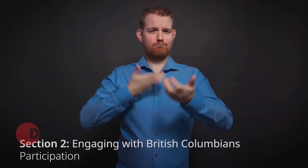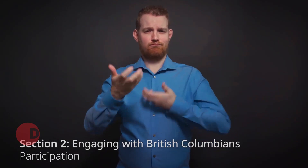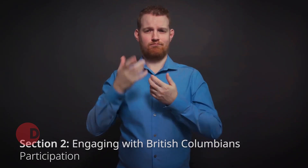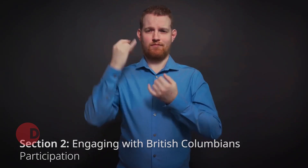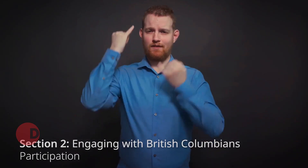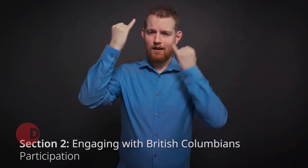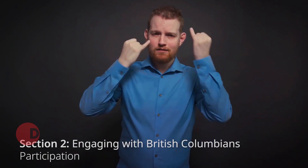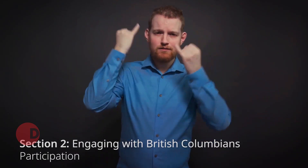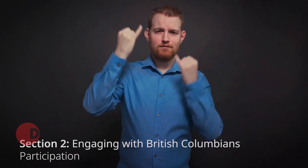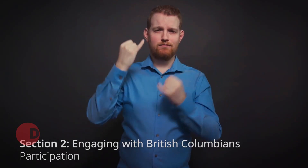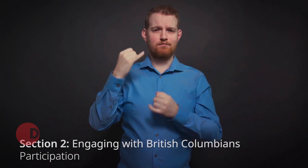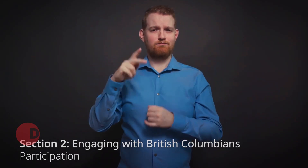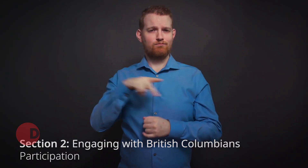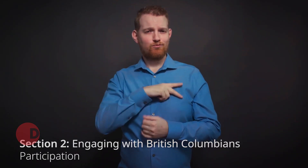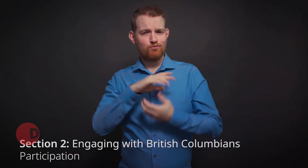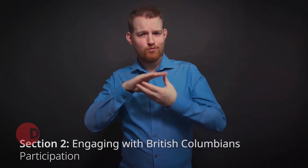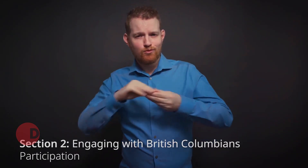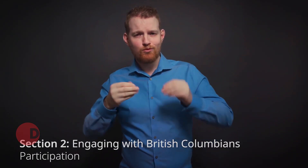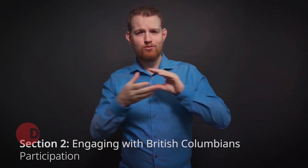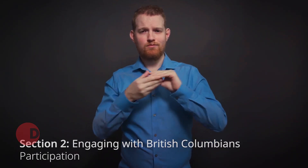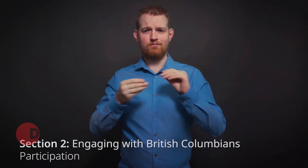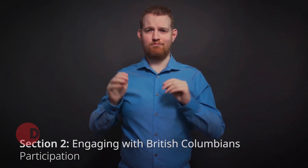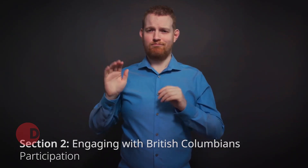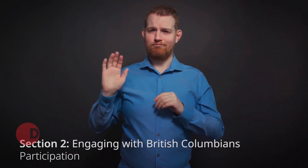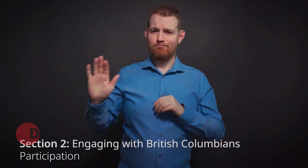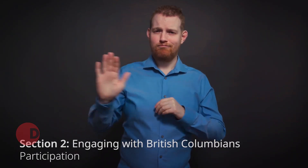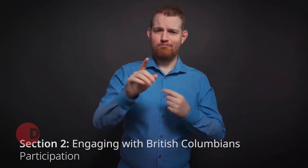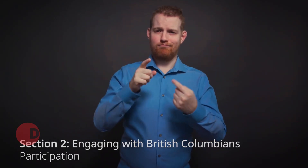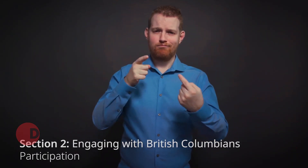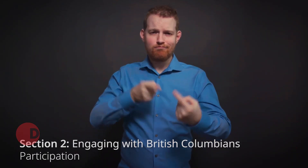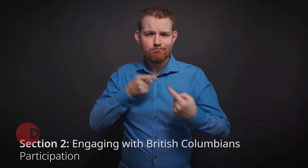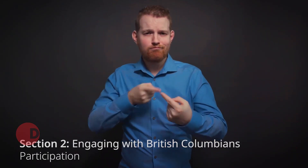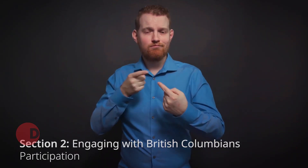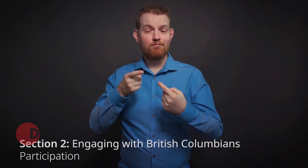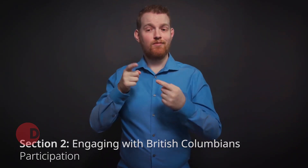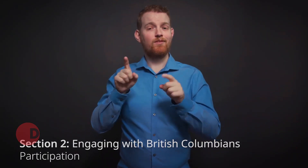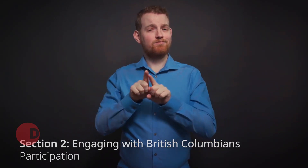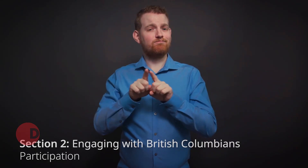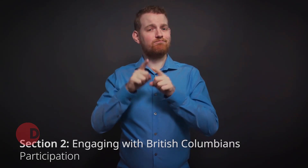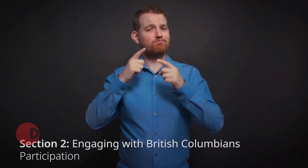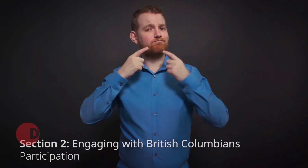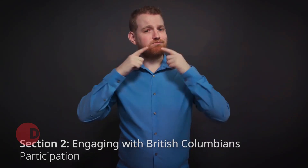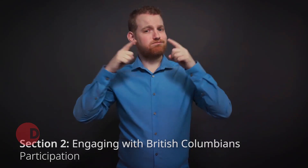stories, their struggles, and also their successes.